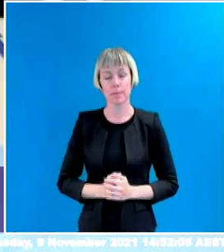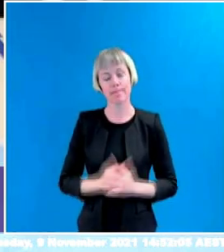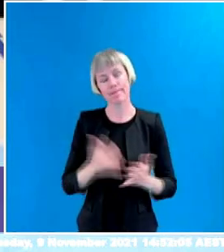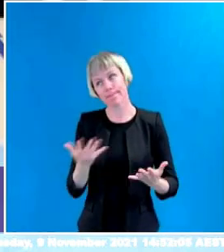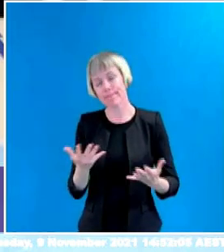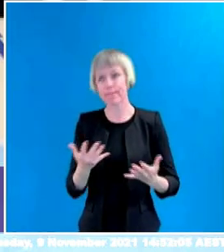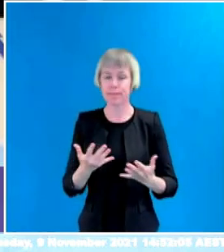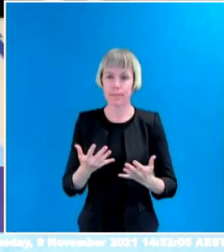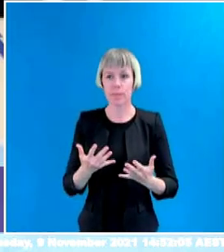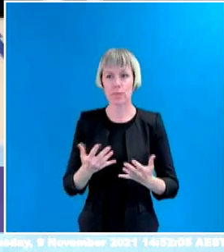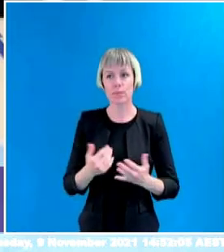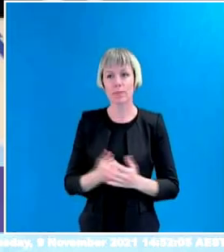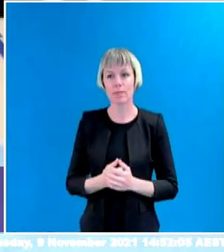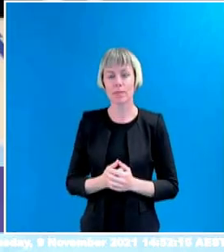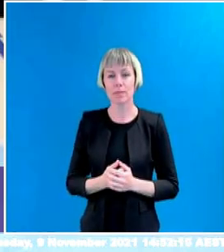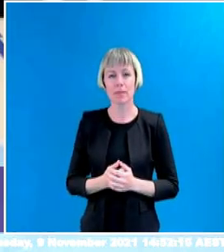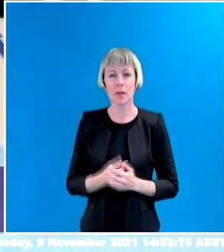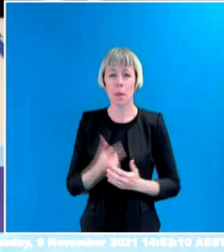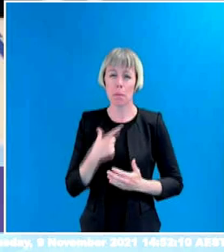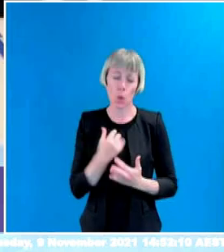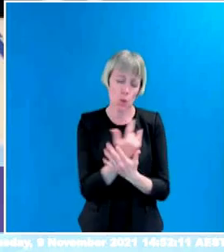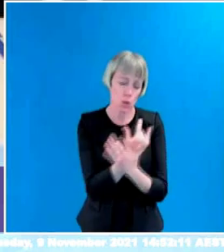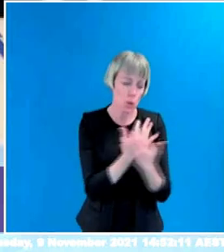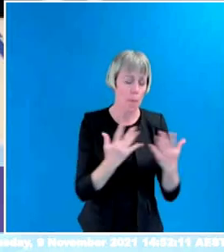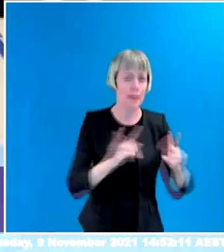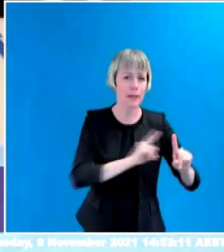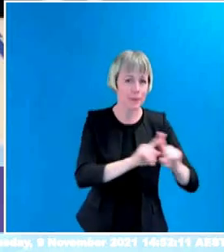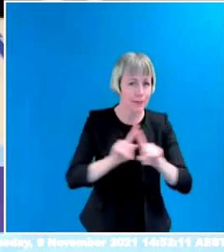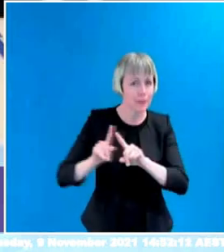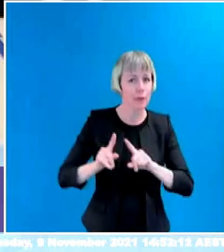The vastness of economic, social and cultural rights and the programs that